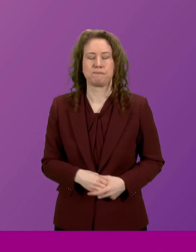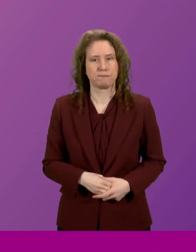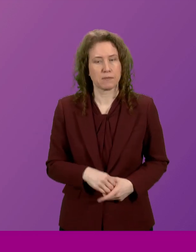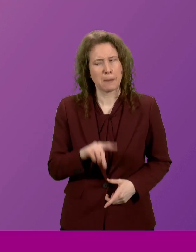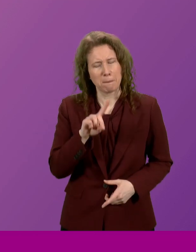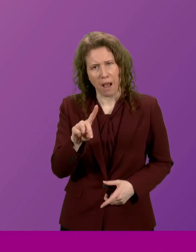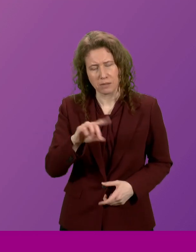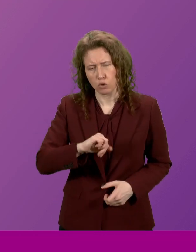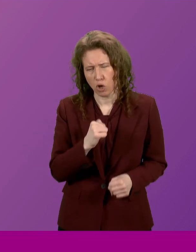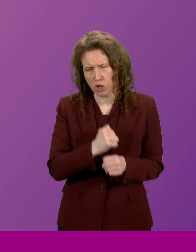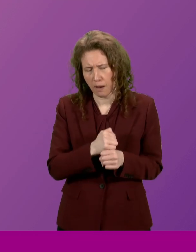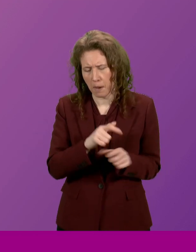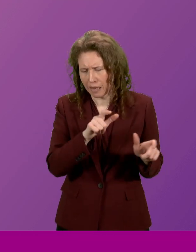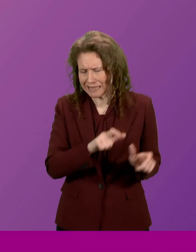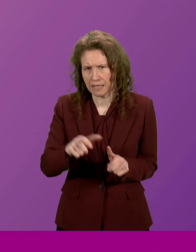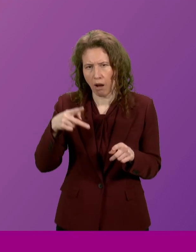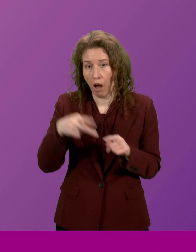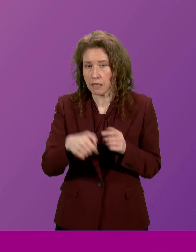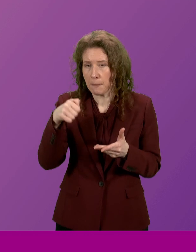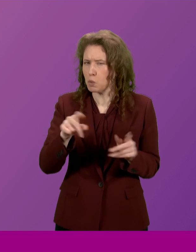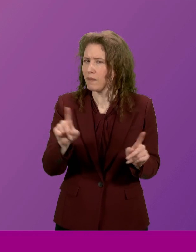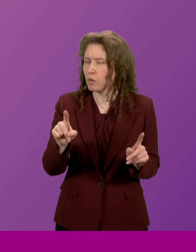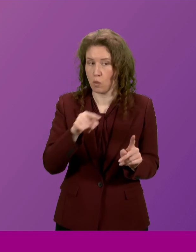the Scottish Government consistently cuts the budget of those organisations that are best